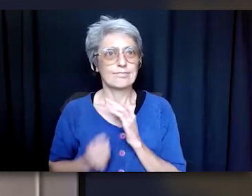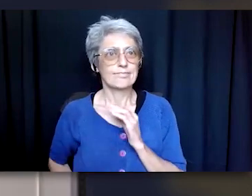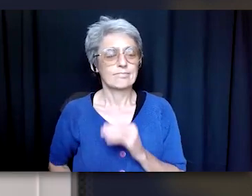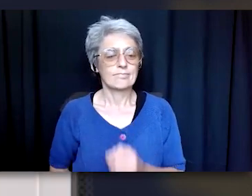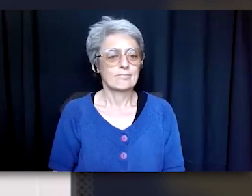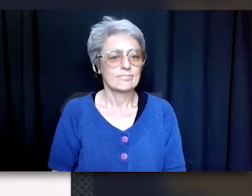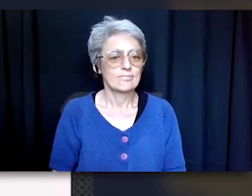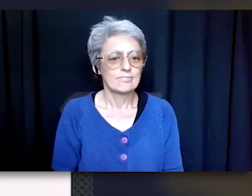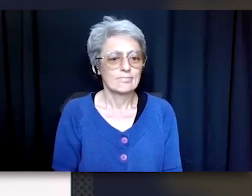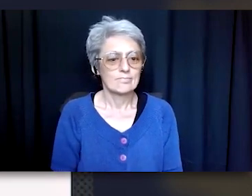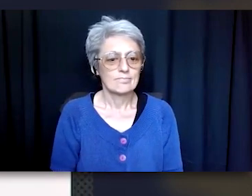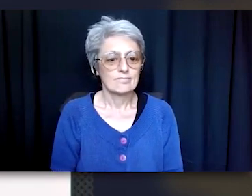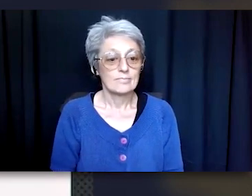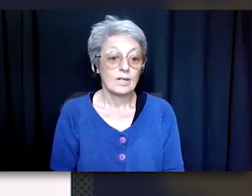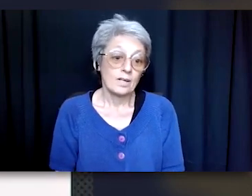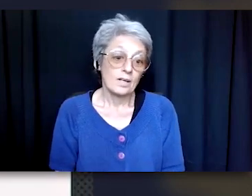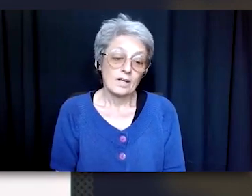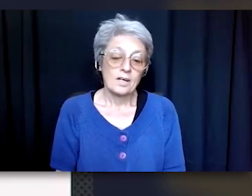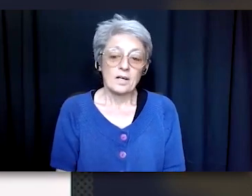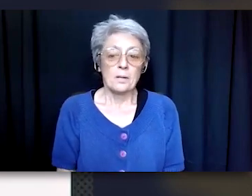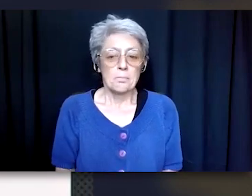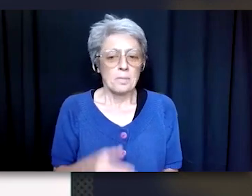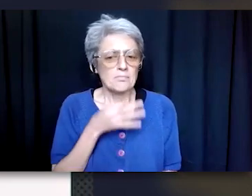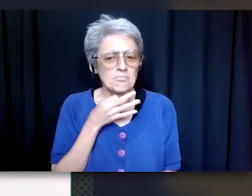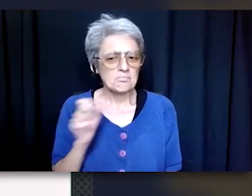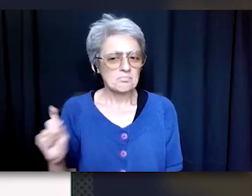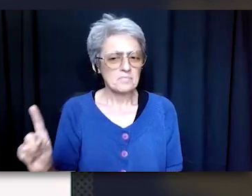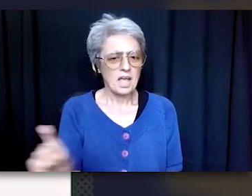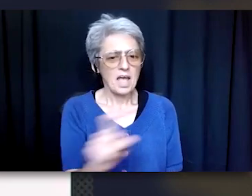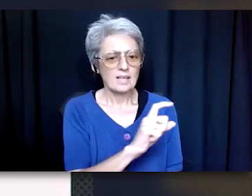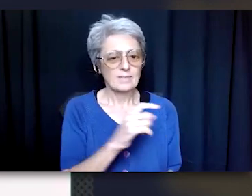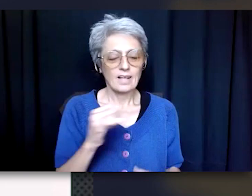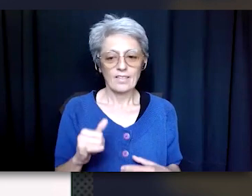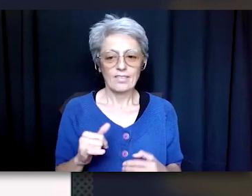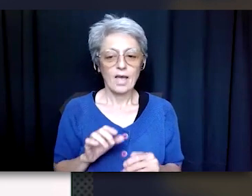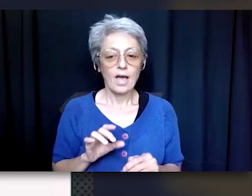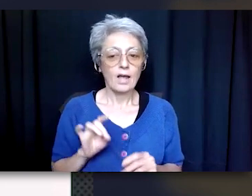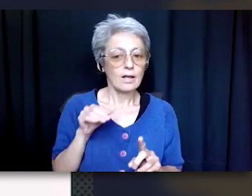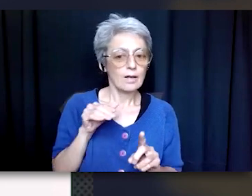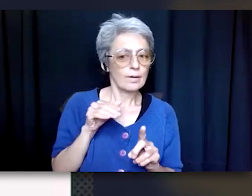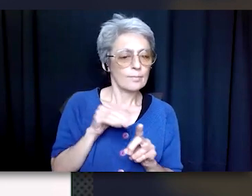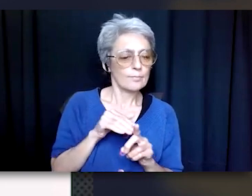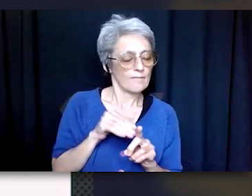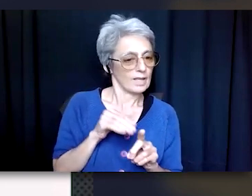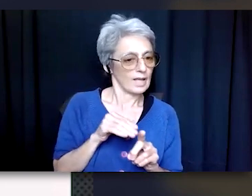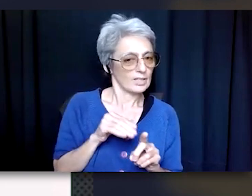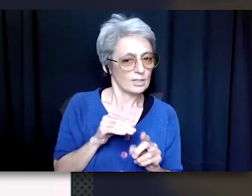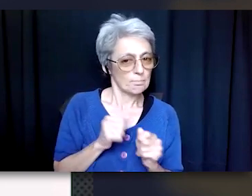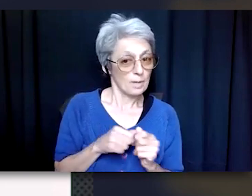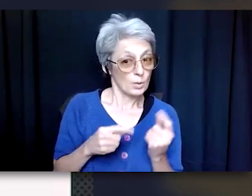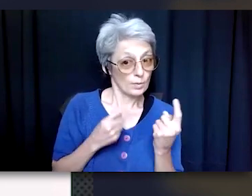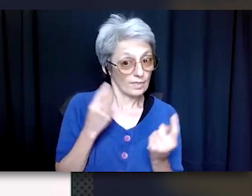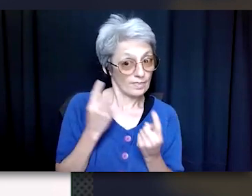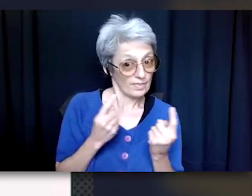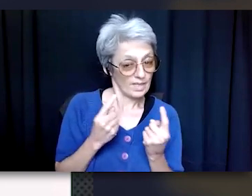But I want to ask, this is where our provocation leads us, and I’m just checking on my time. Okay.